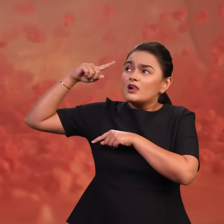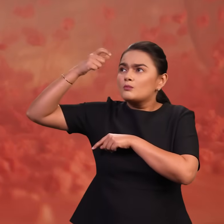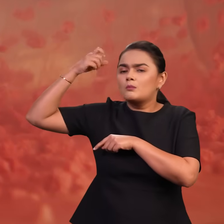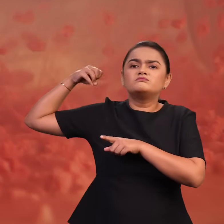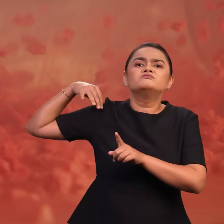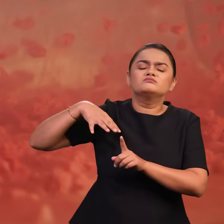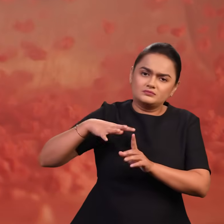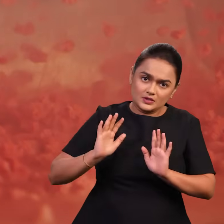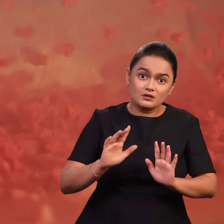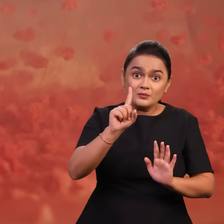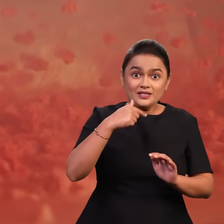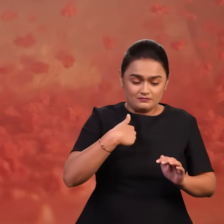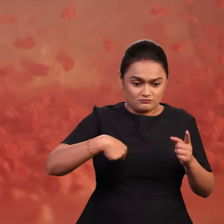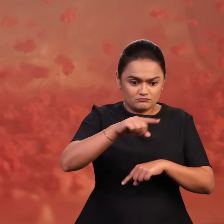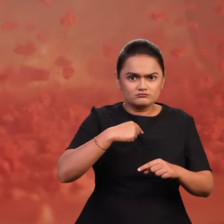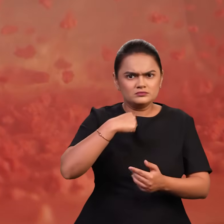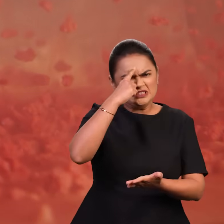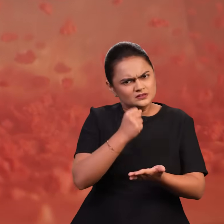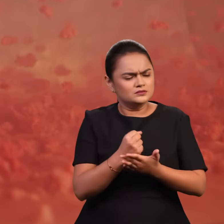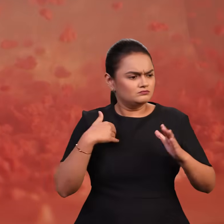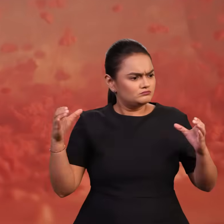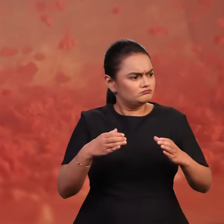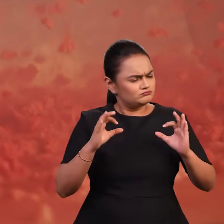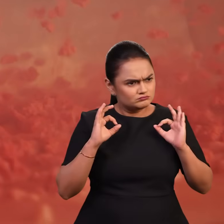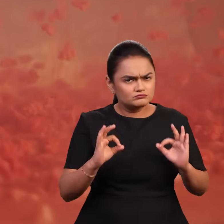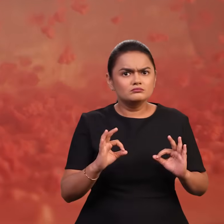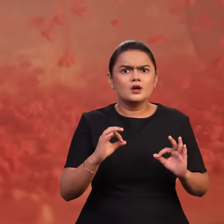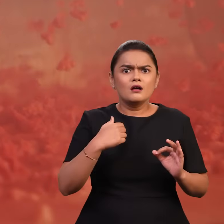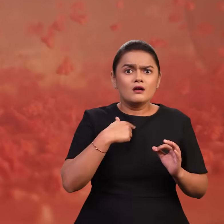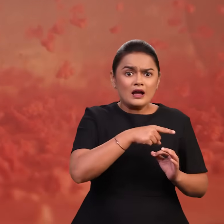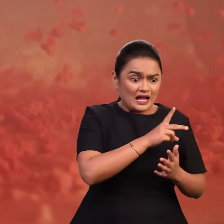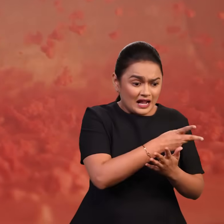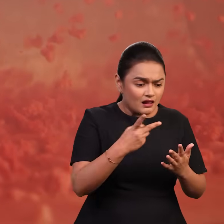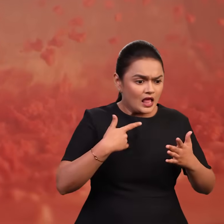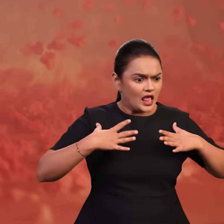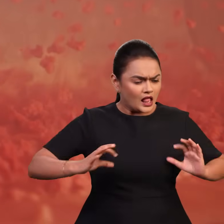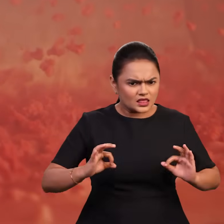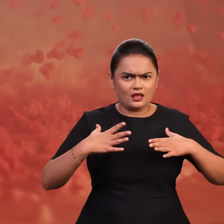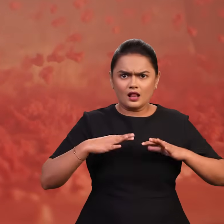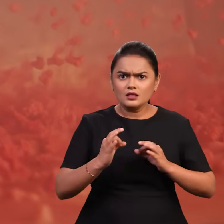But us as a generation if we decide to be healthy in every way,